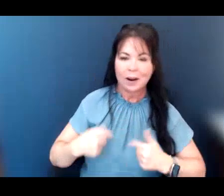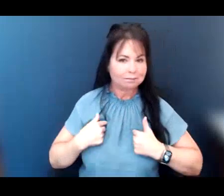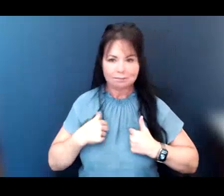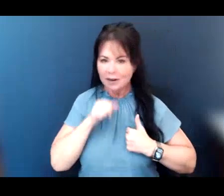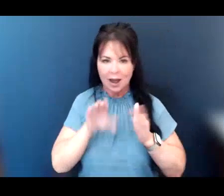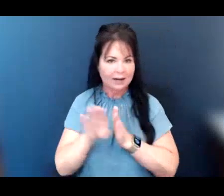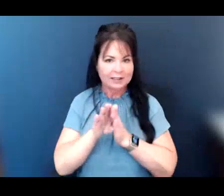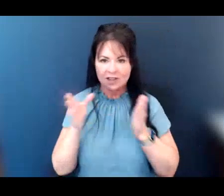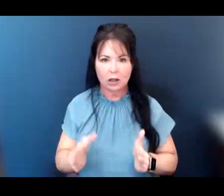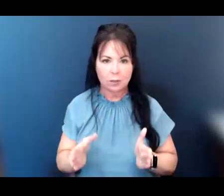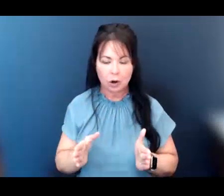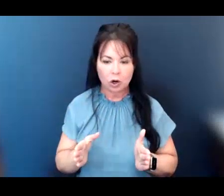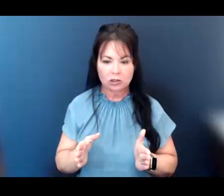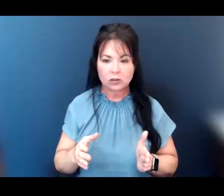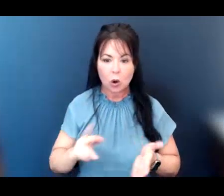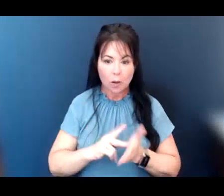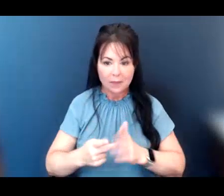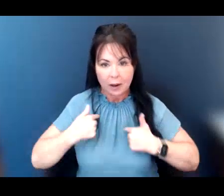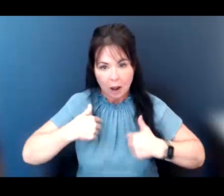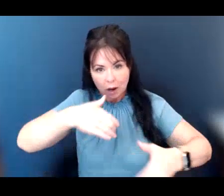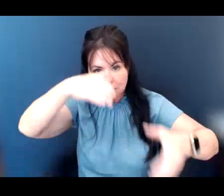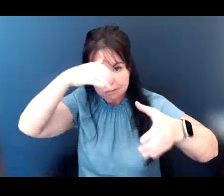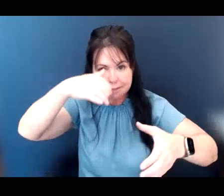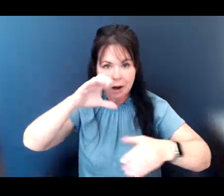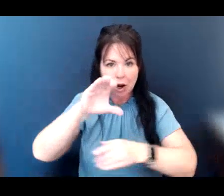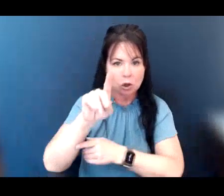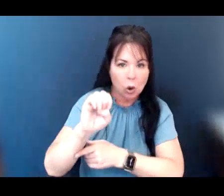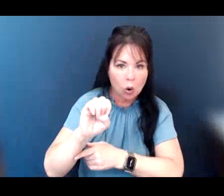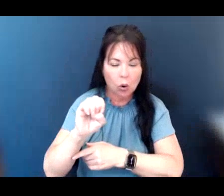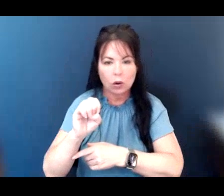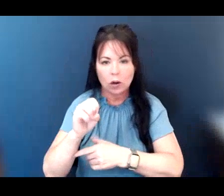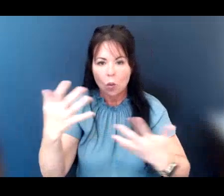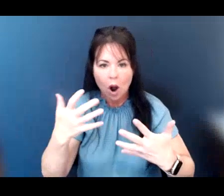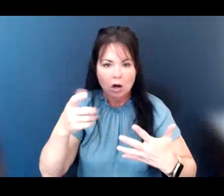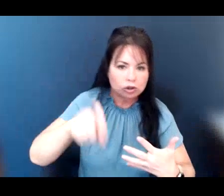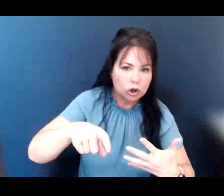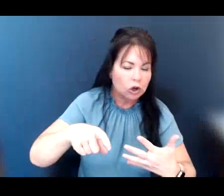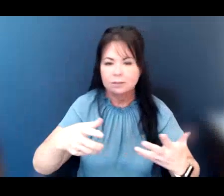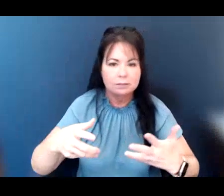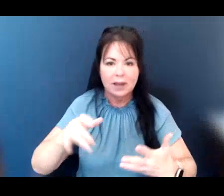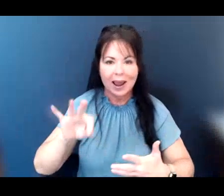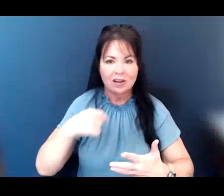should be like, right? So when I'm running into a problem and I'm not sure what the code solution is,